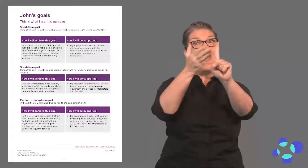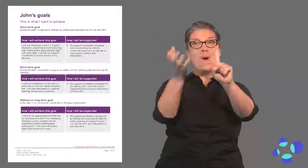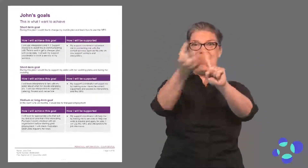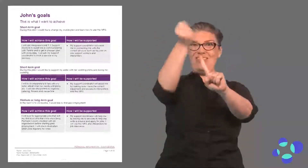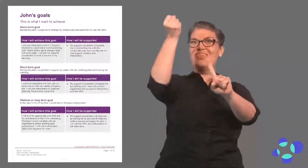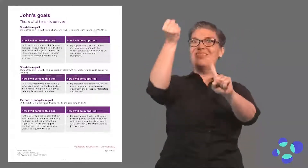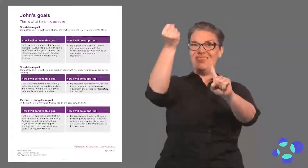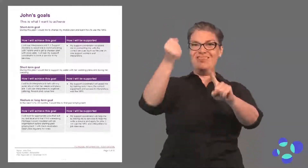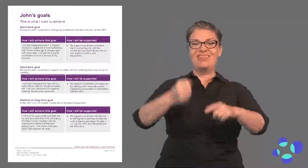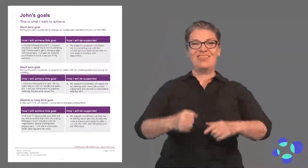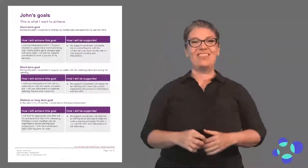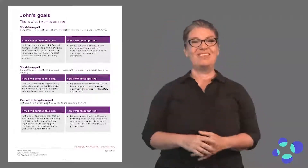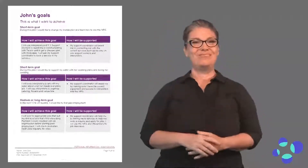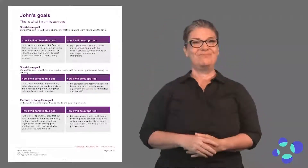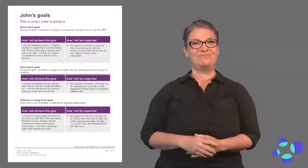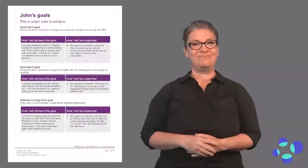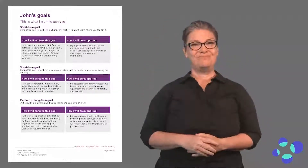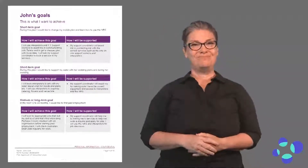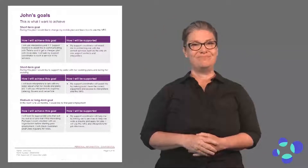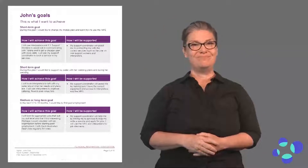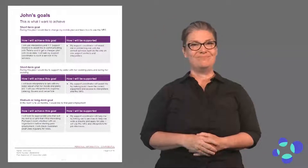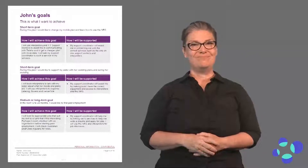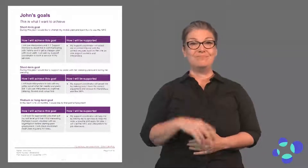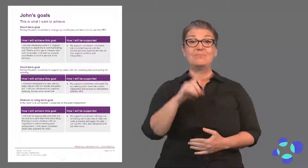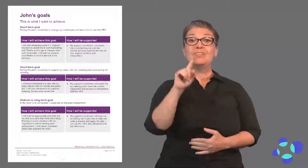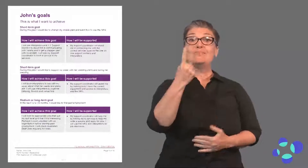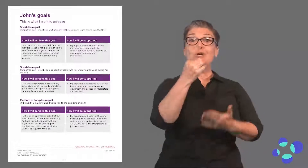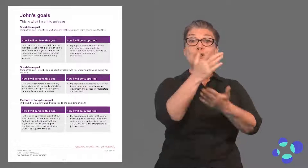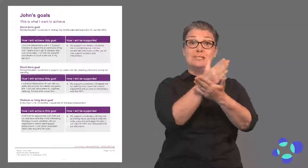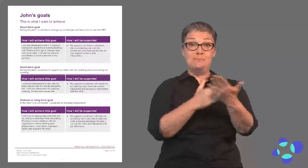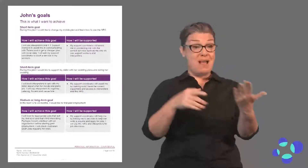for supports to achieve your goals.